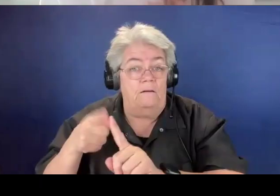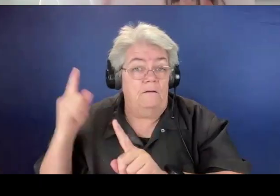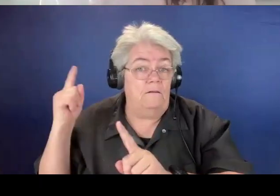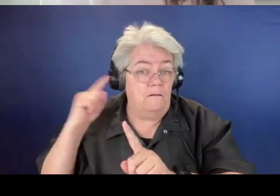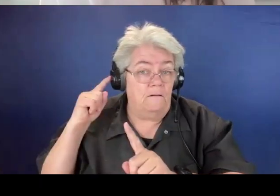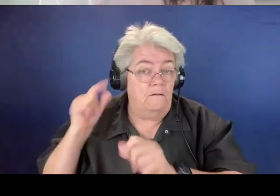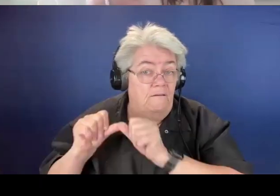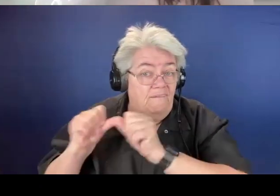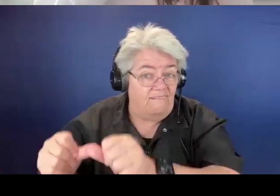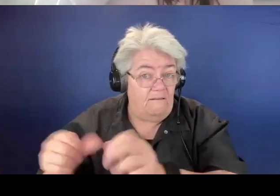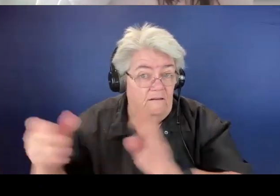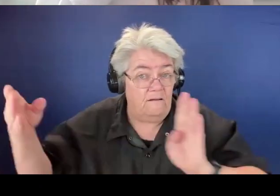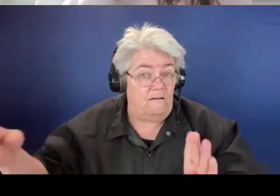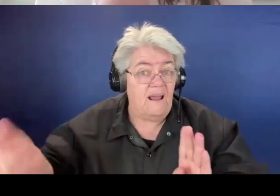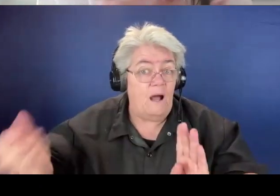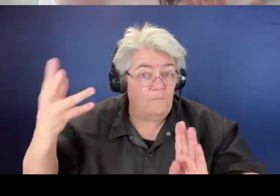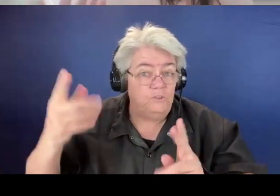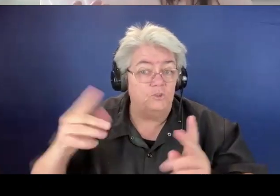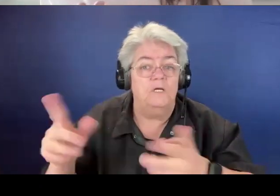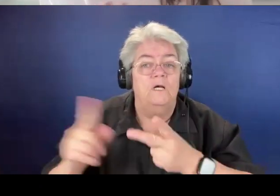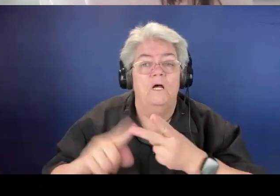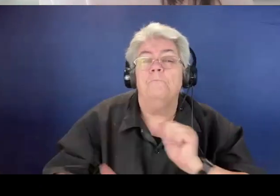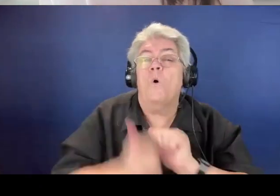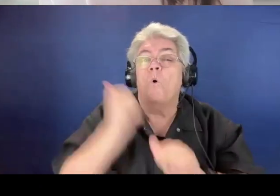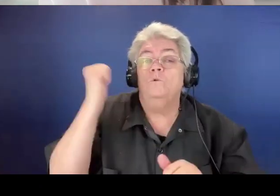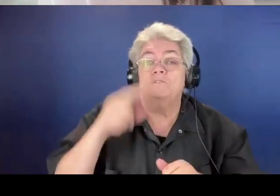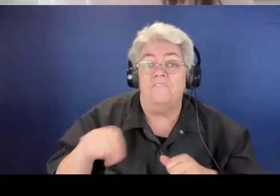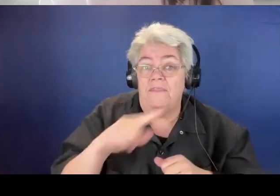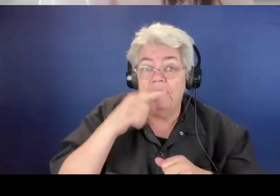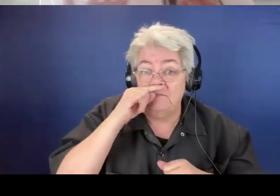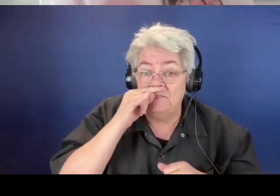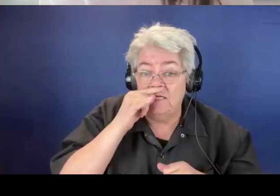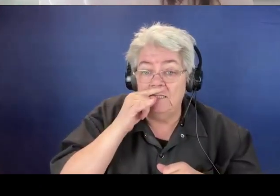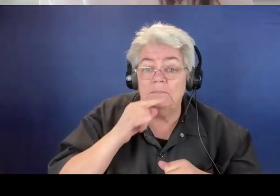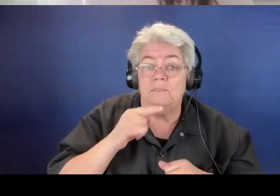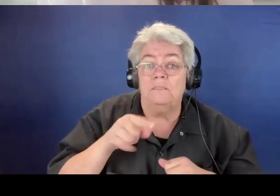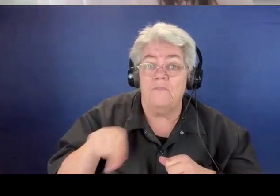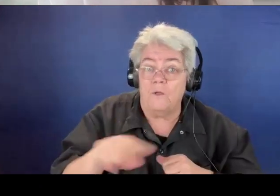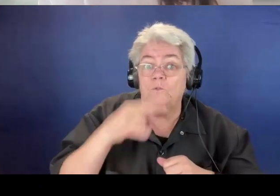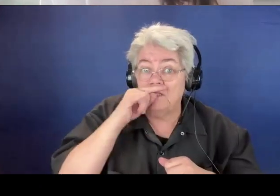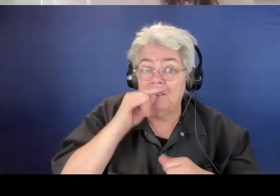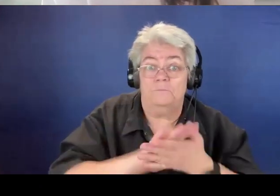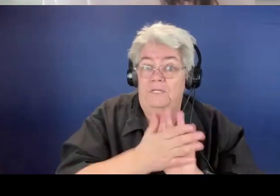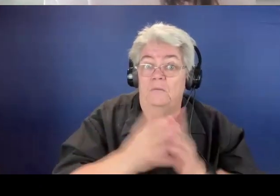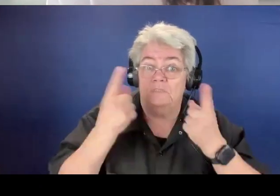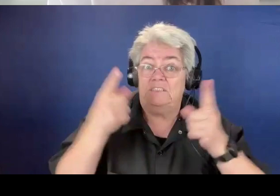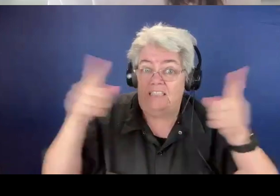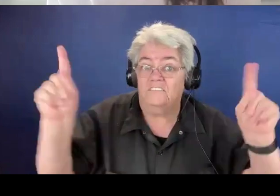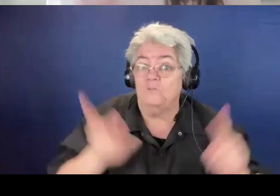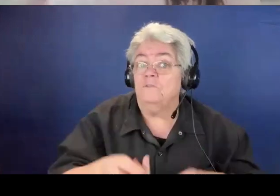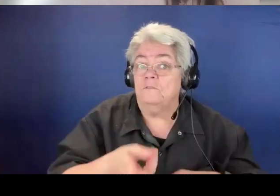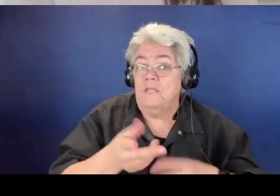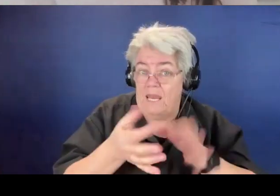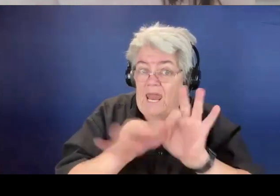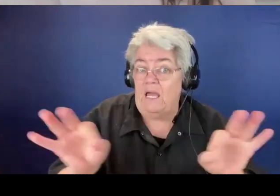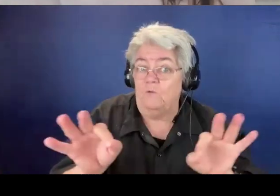So, most of the children in those studies who were successful were implanted before 2 years of age which